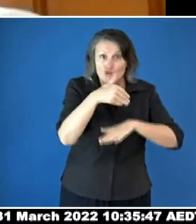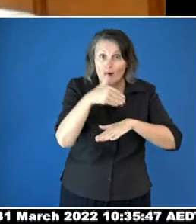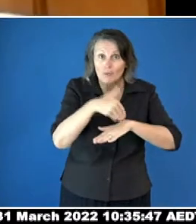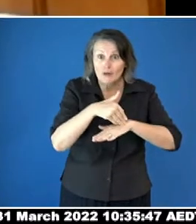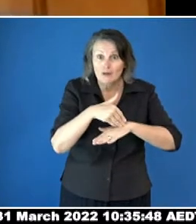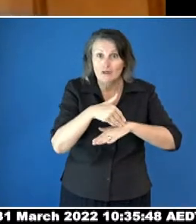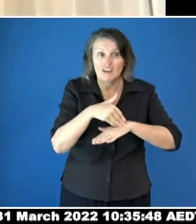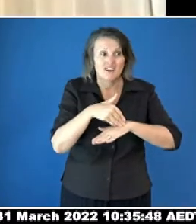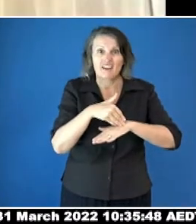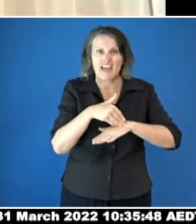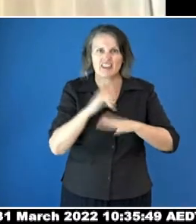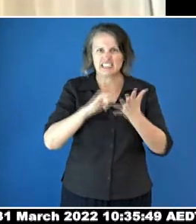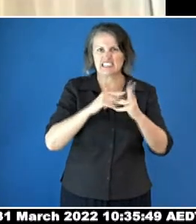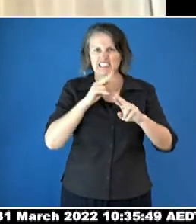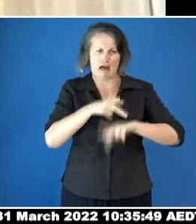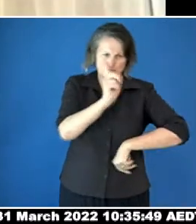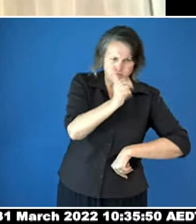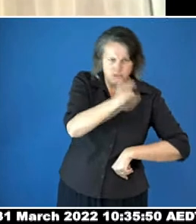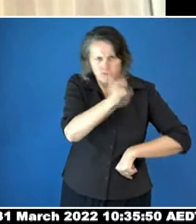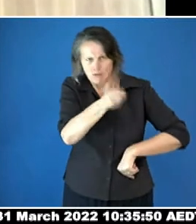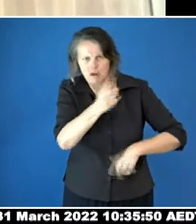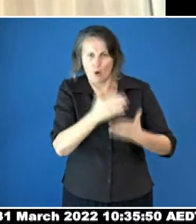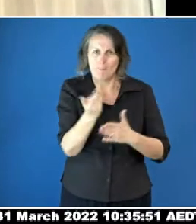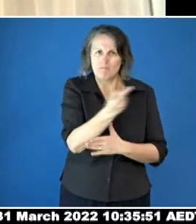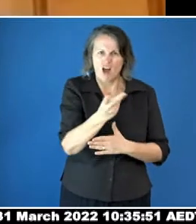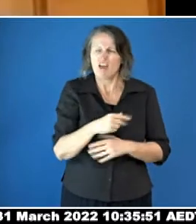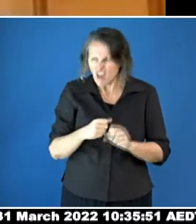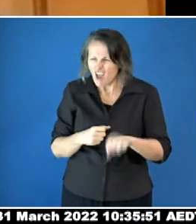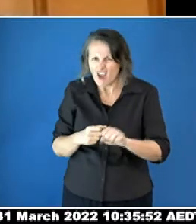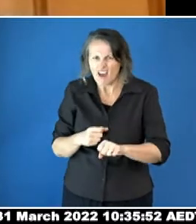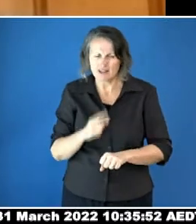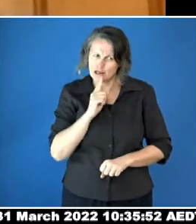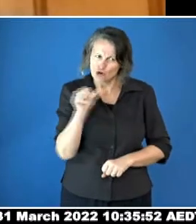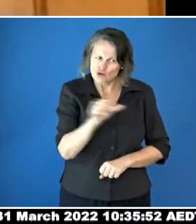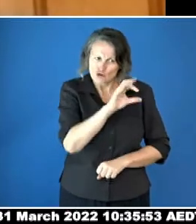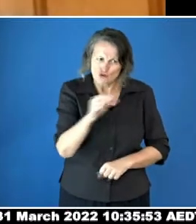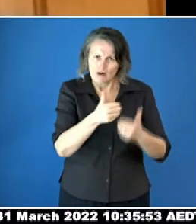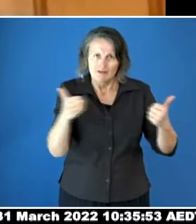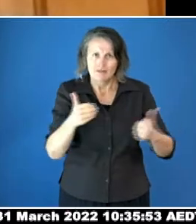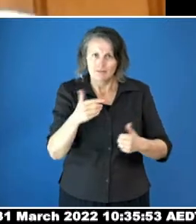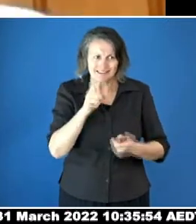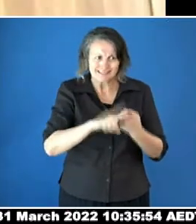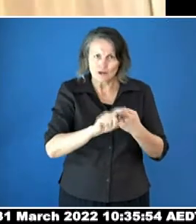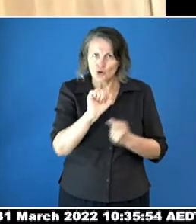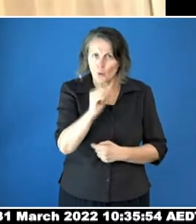And were you told off in front of everybody in the house. Yeah. MS EASTMAN: That you two shouldn't be together. Yeah. MS EASTMAN: Even if he was your boyfriend.